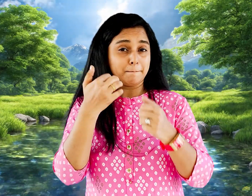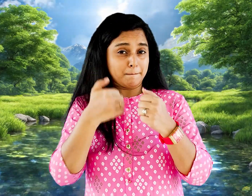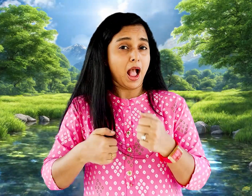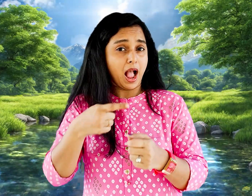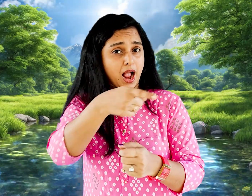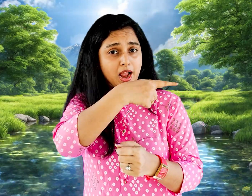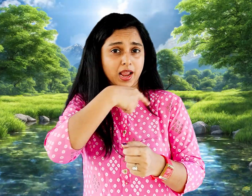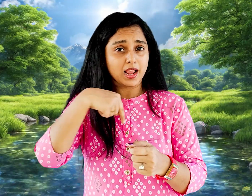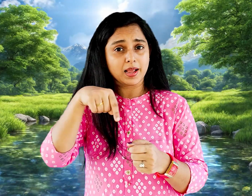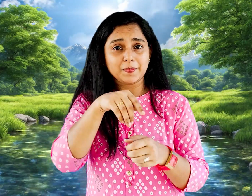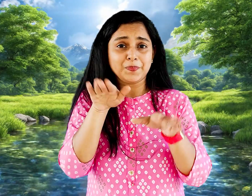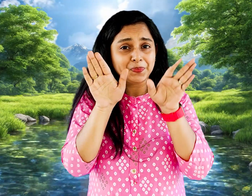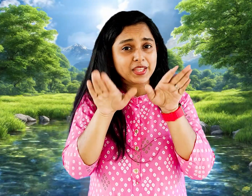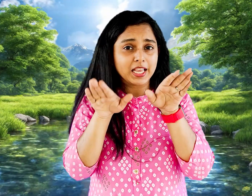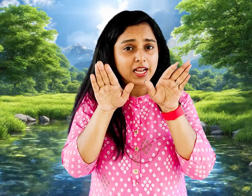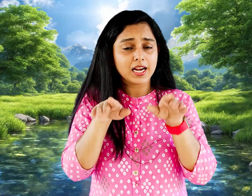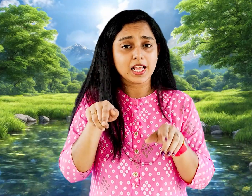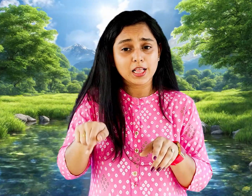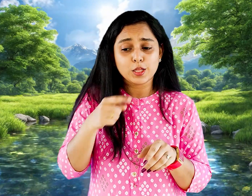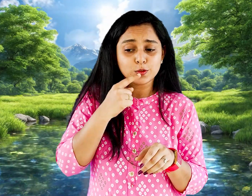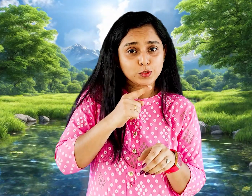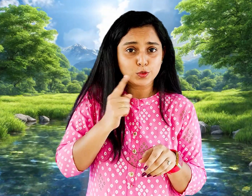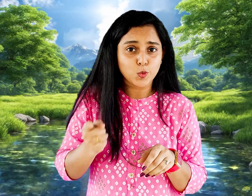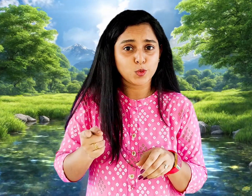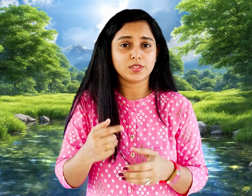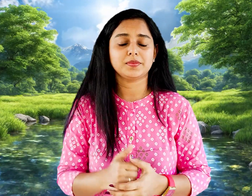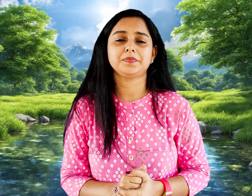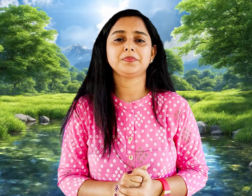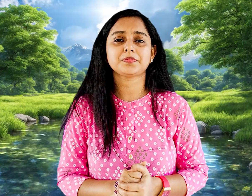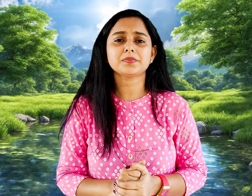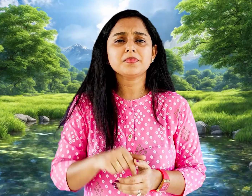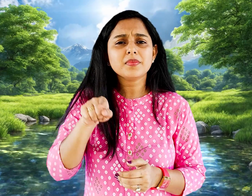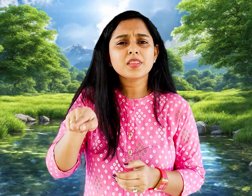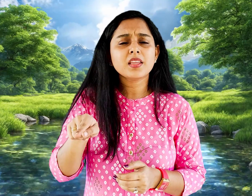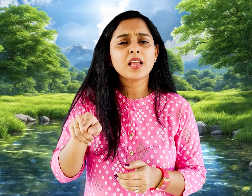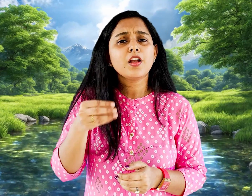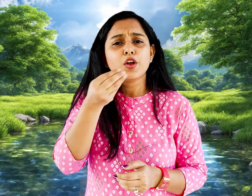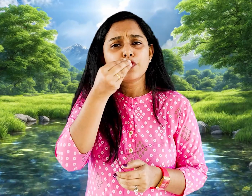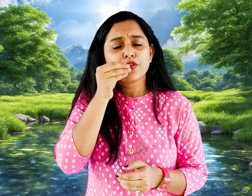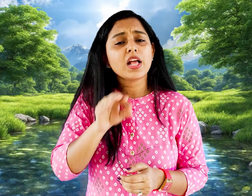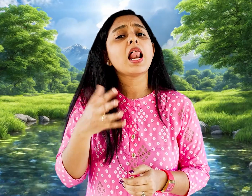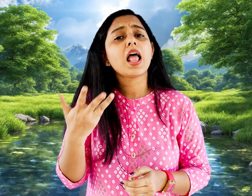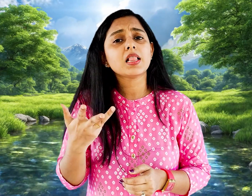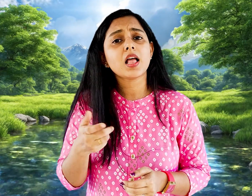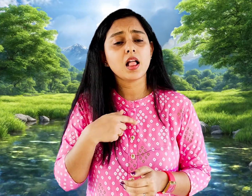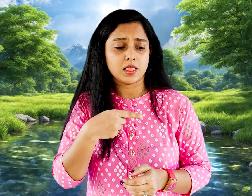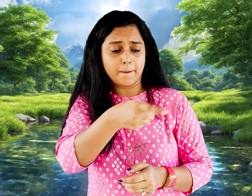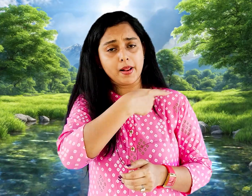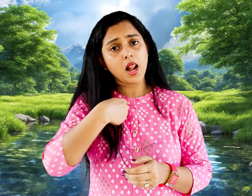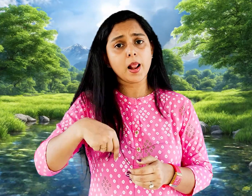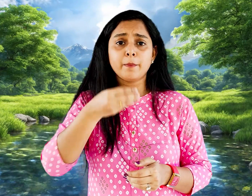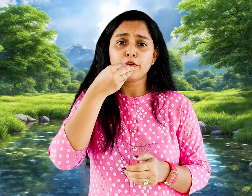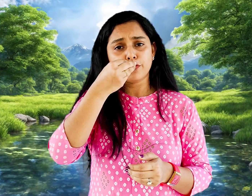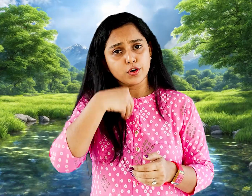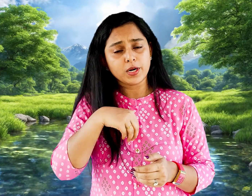Undeterred, the small bird held onto her dream of returning to the forest. As weeks passed, the captive birds thrived on the man's provisions, growing plump and healthy.